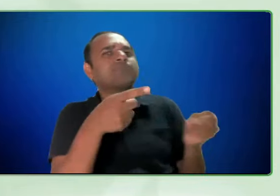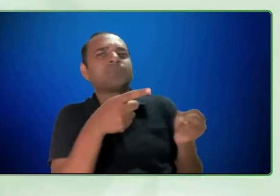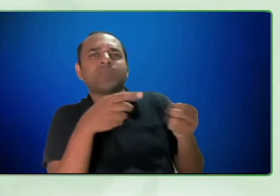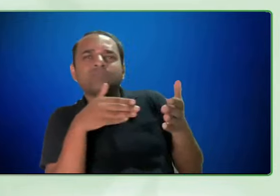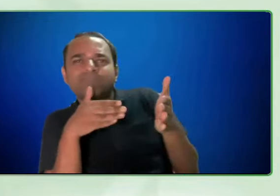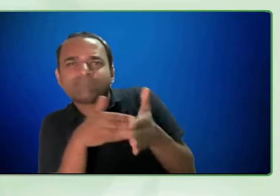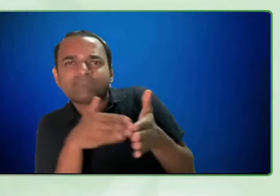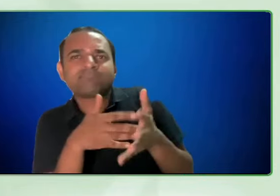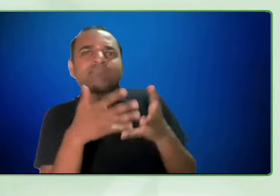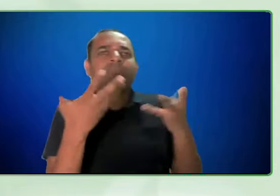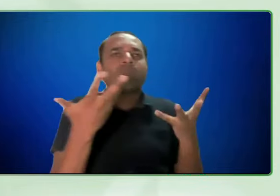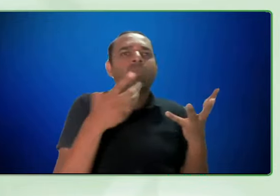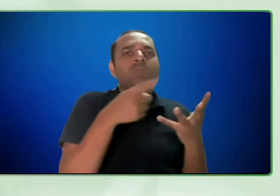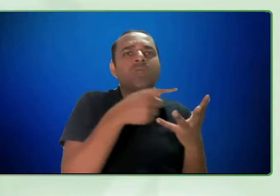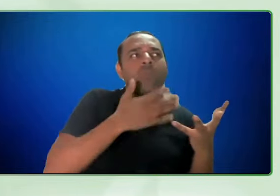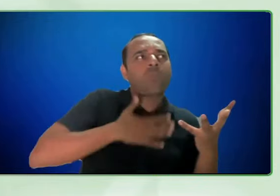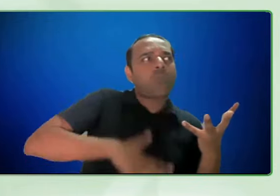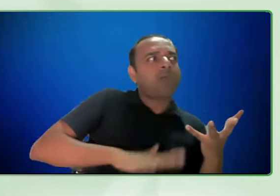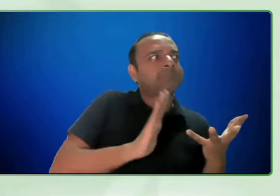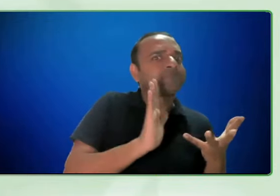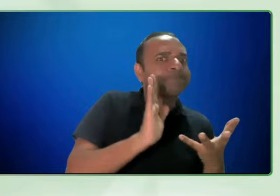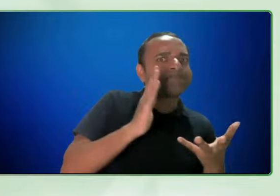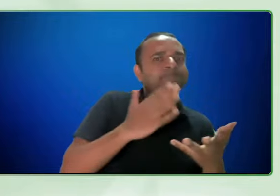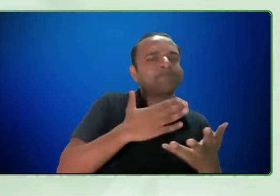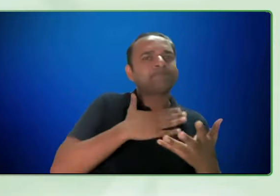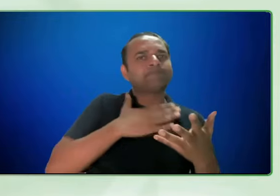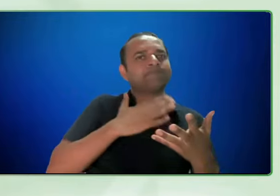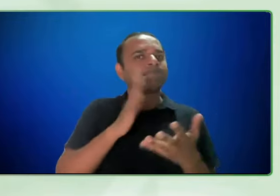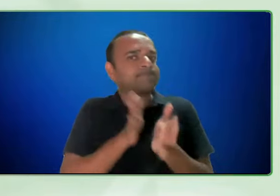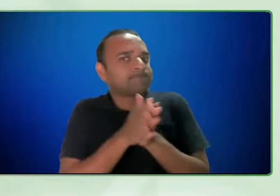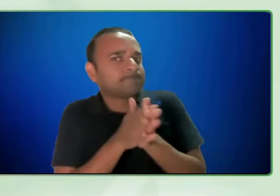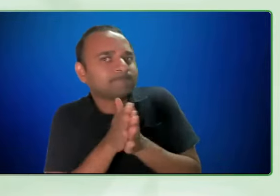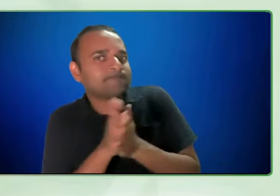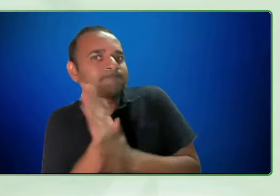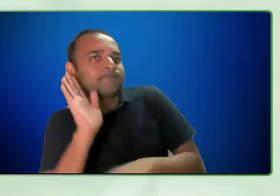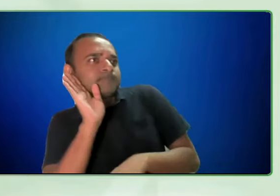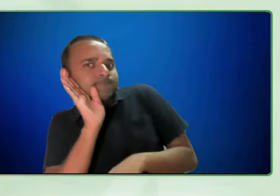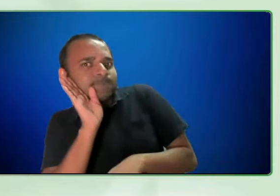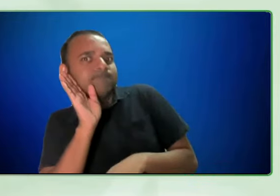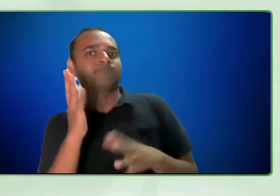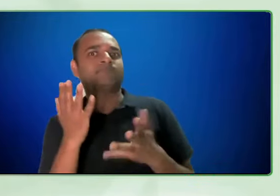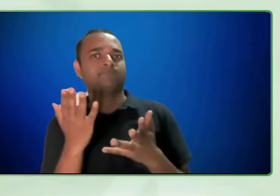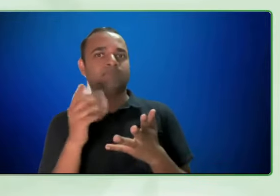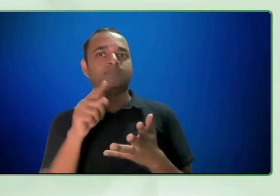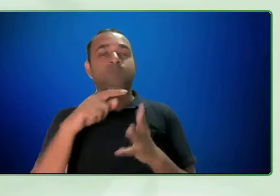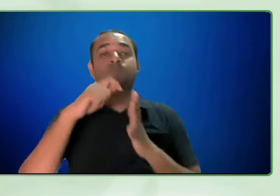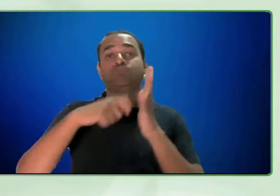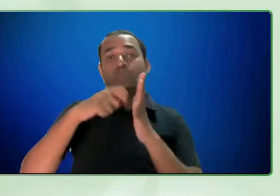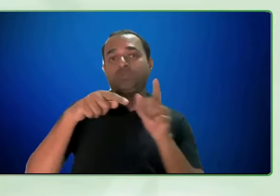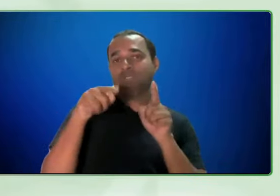In India we welcome everyone with namaste. So let me just say namaste to everyone